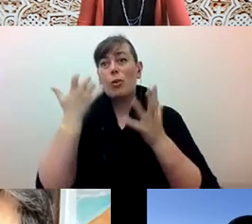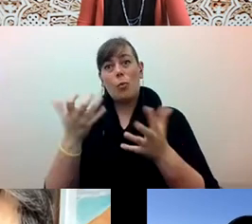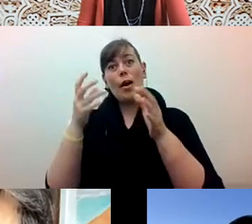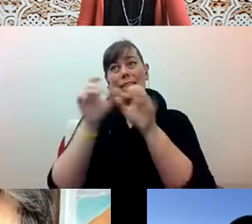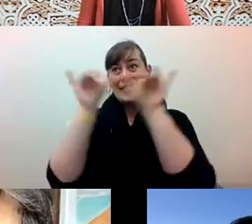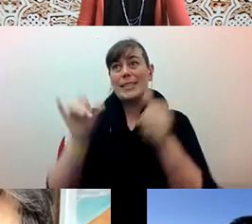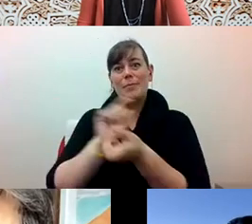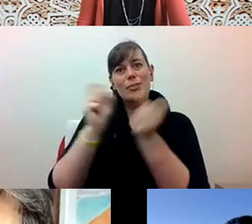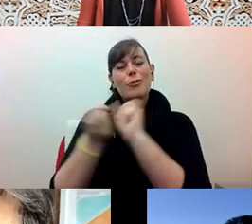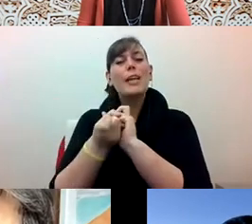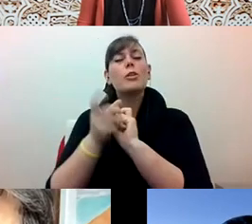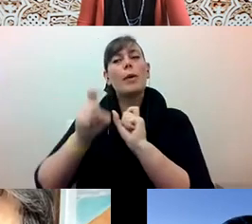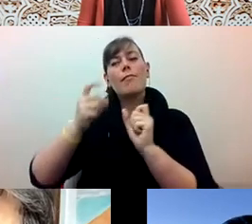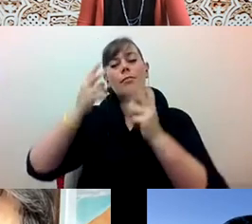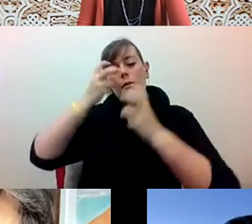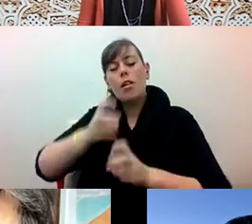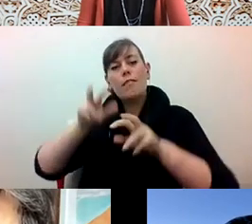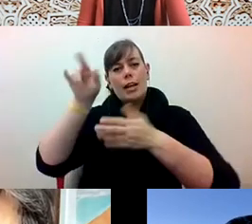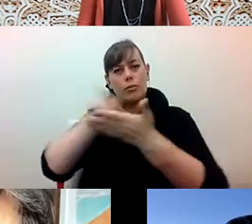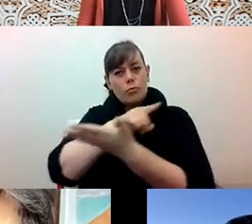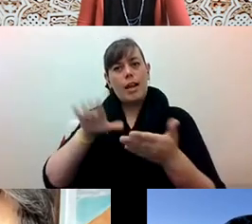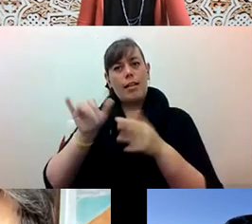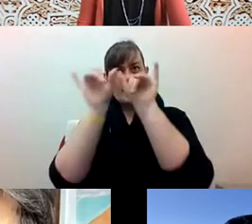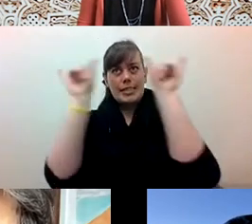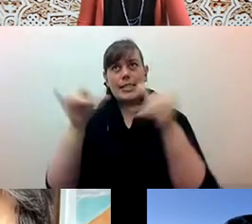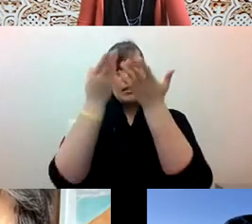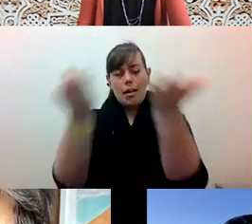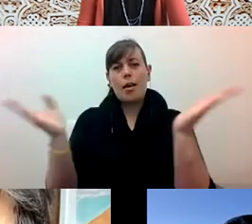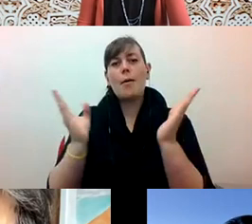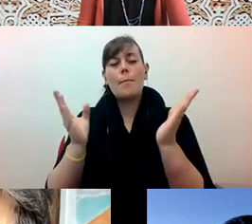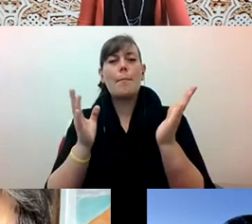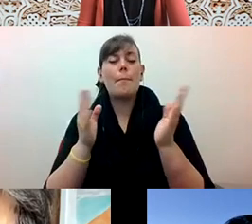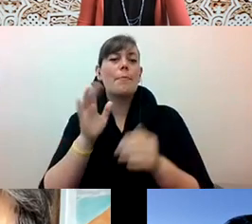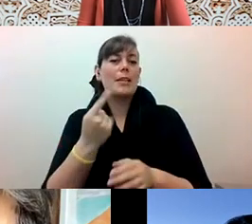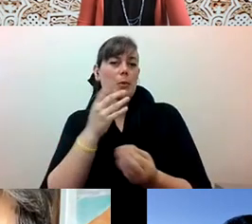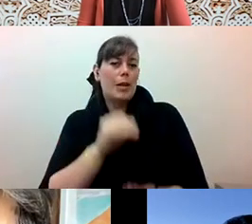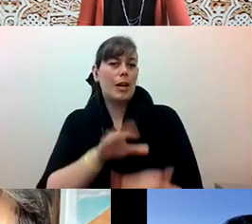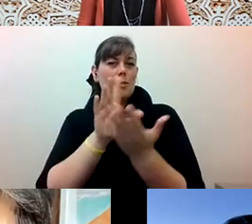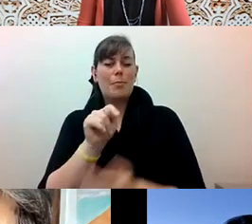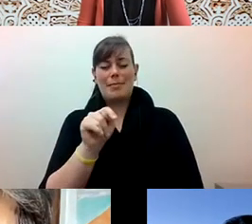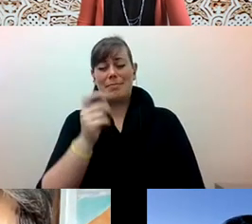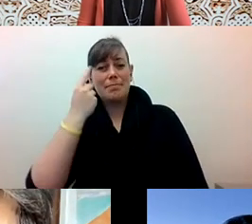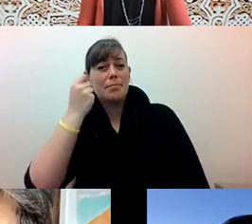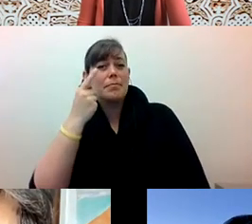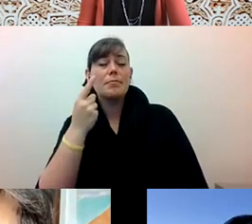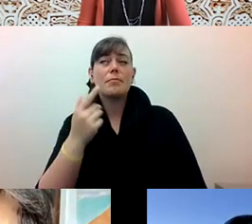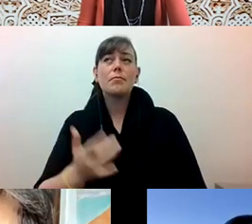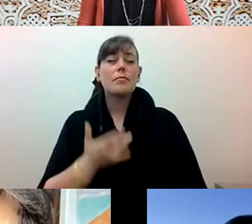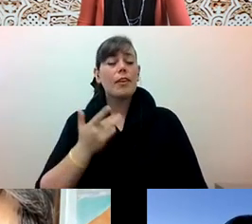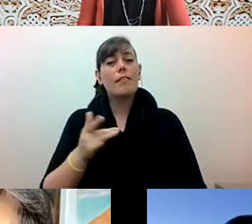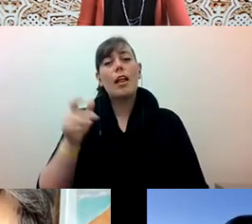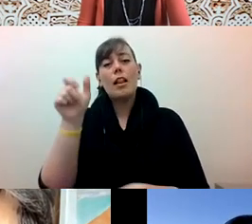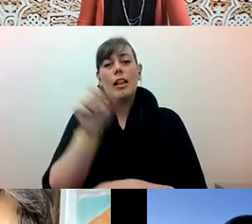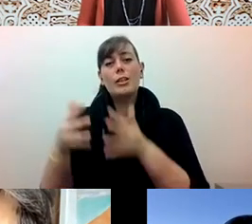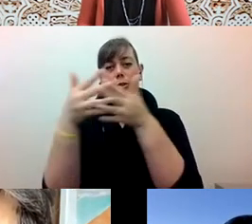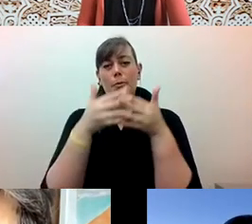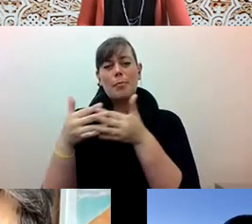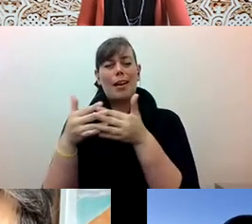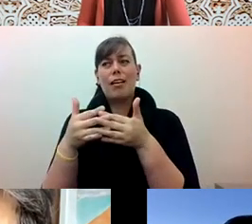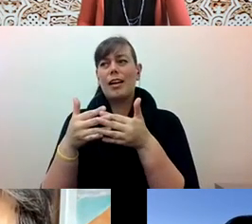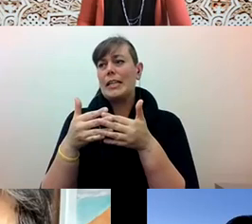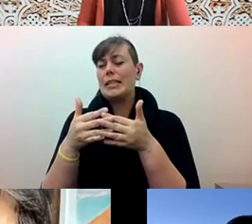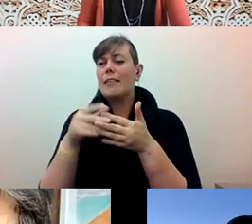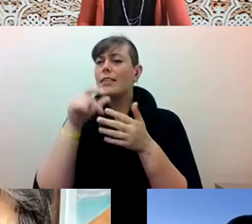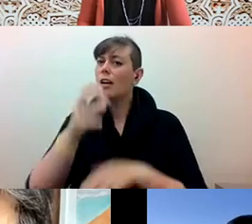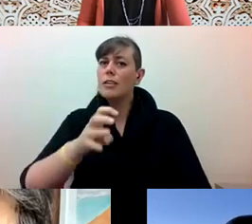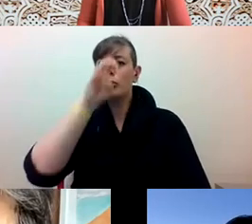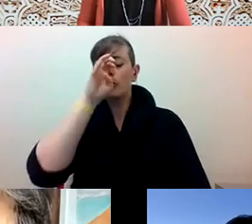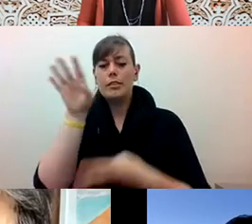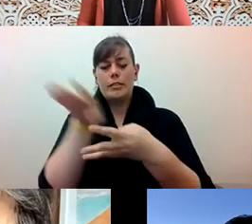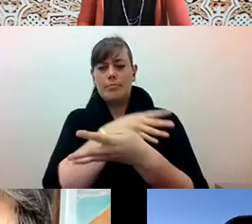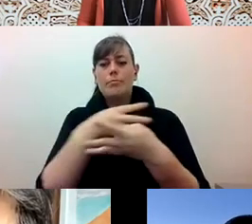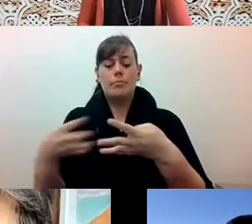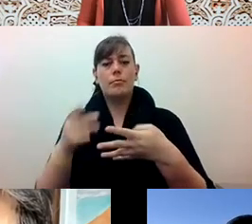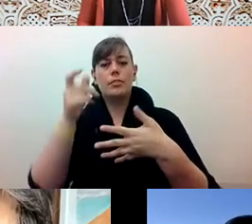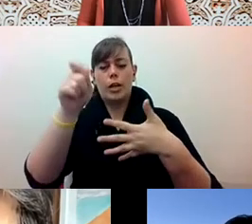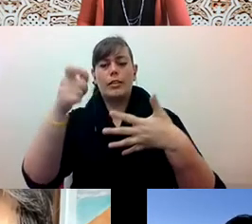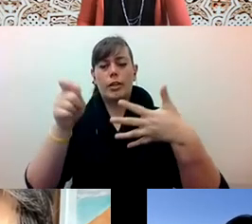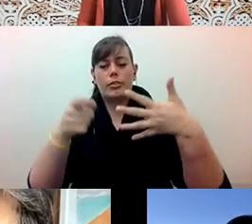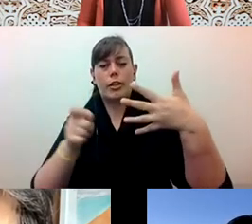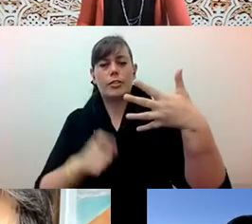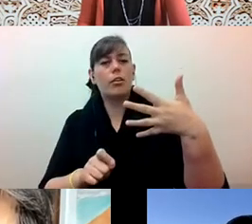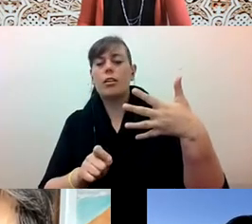Diane Fujino: So that's one way I would answer that, but another way is, you know, it's a really fluid... Asian America is a very fluid rubric and it's an umbrella term it's never perfect. Terms change over time.